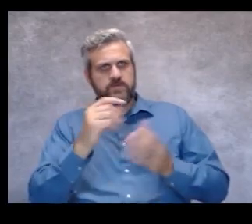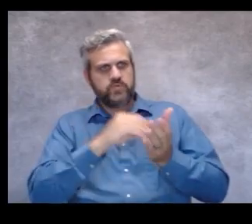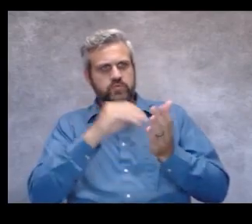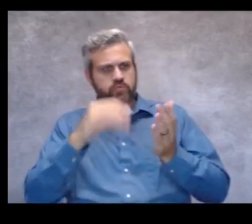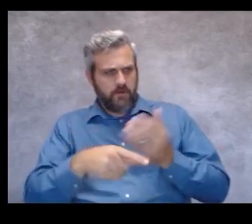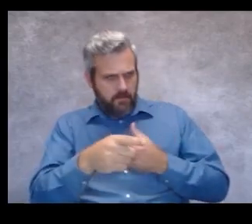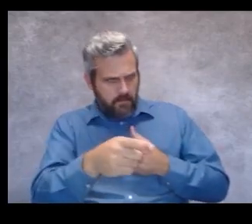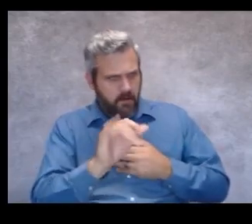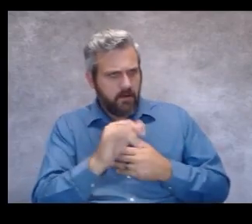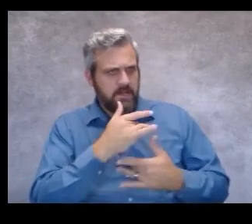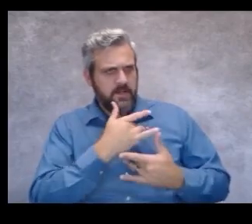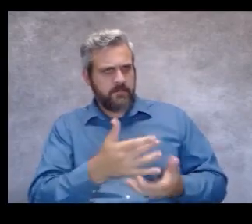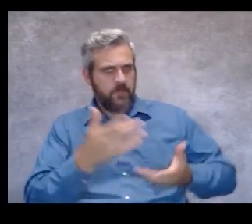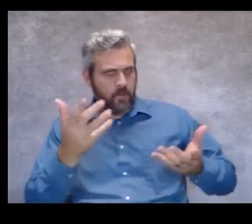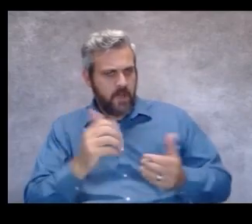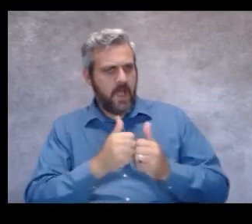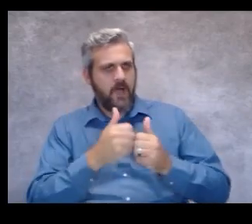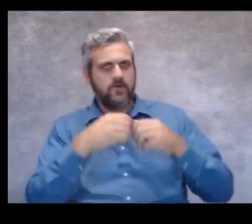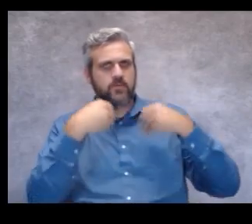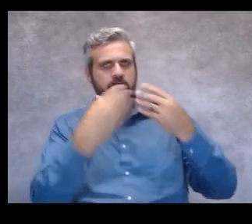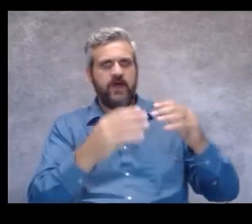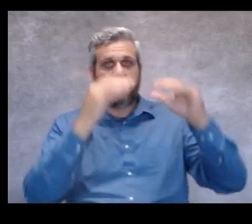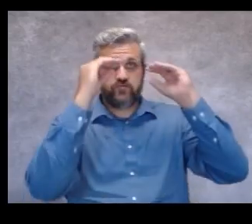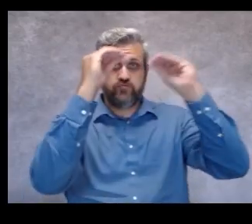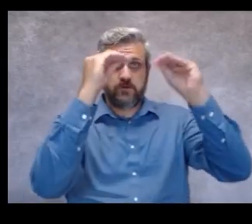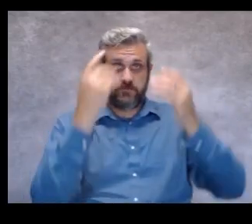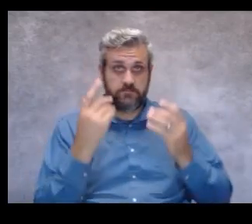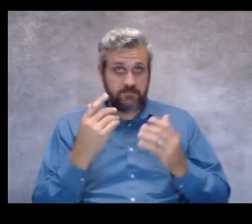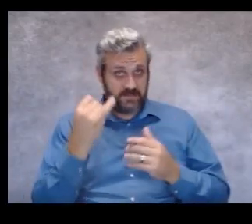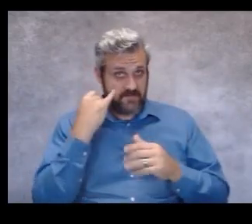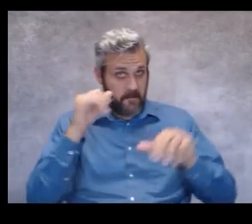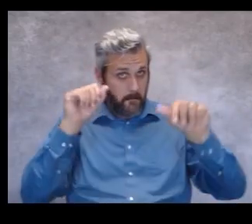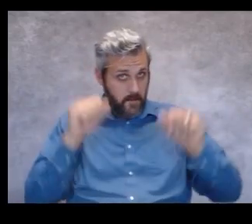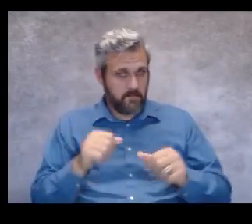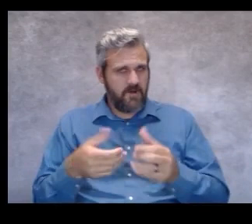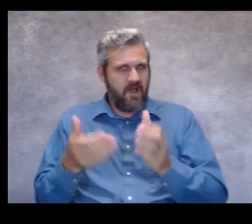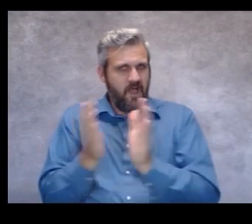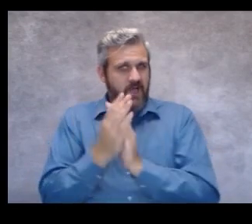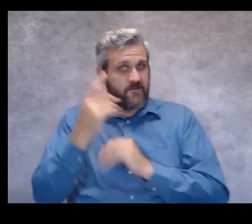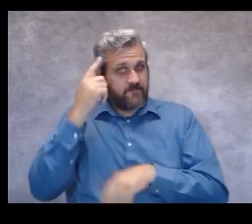and how to provide instruction for them. If possible, ask for a short time to